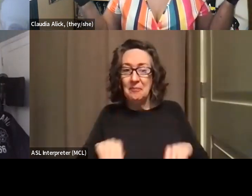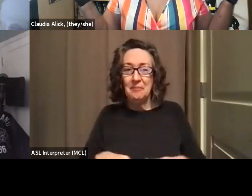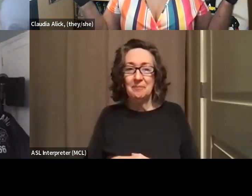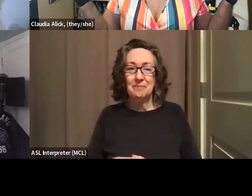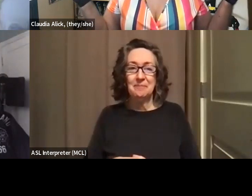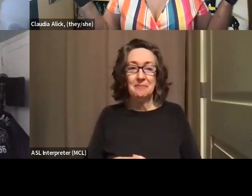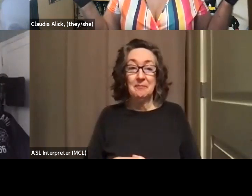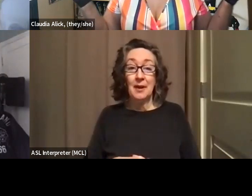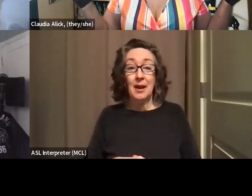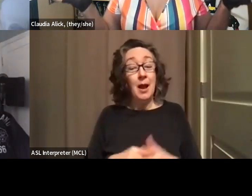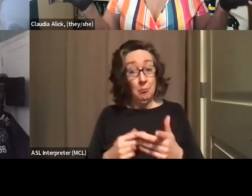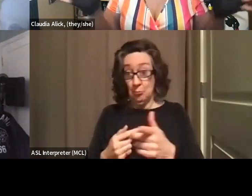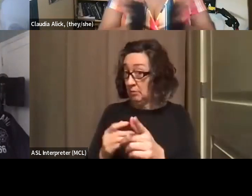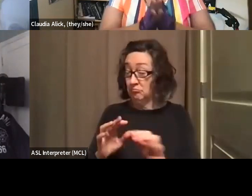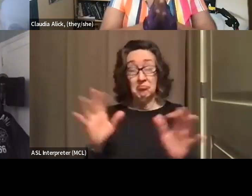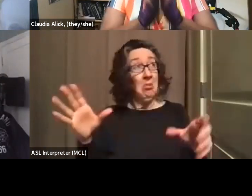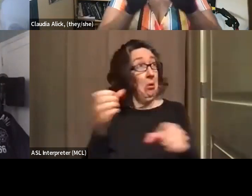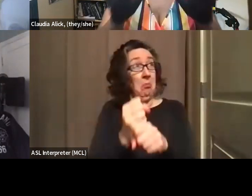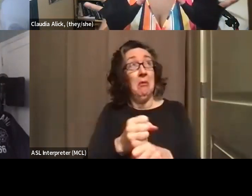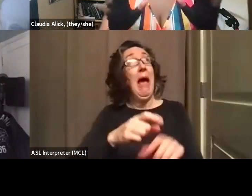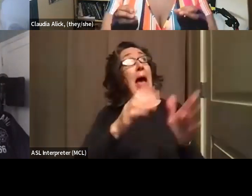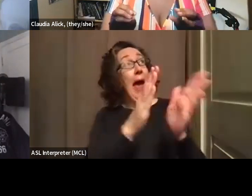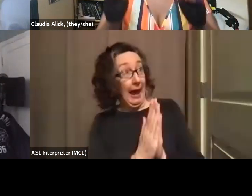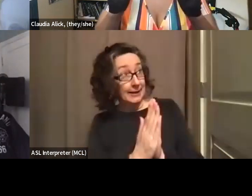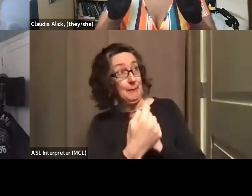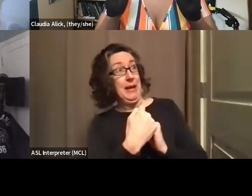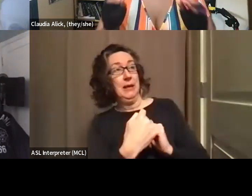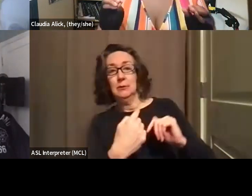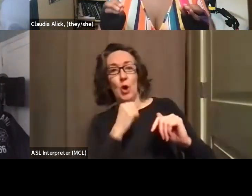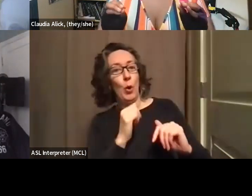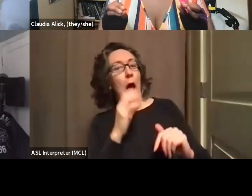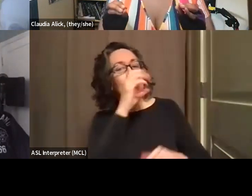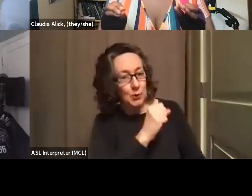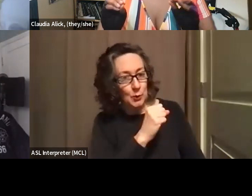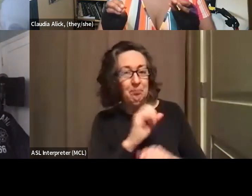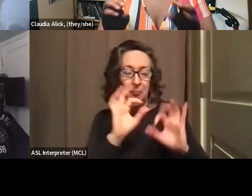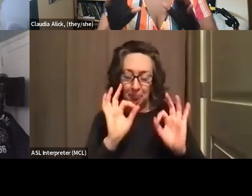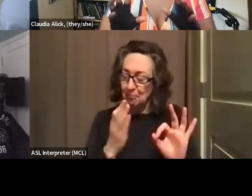Ask instead of assuming is good. So another question.